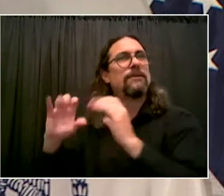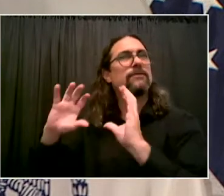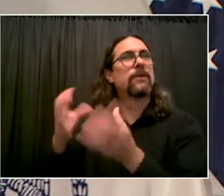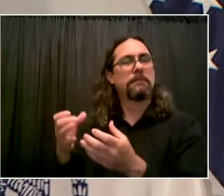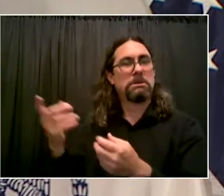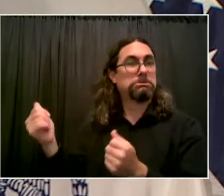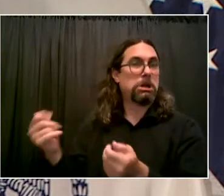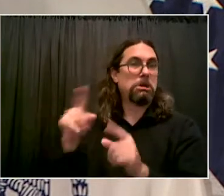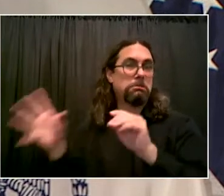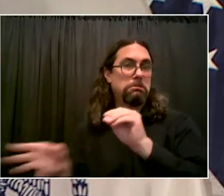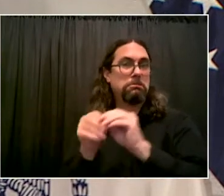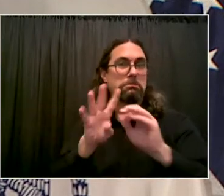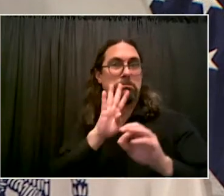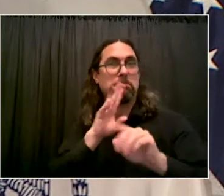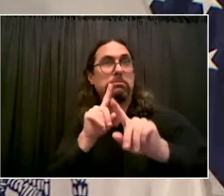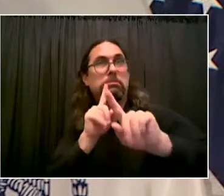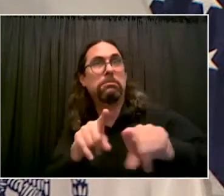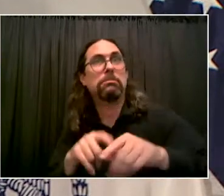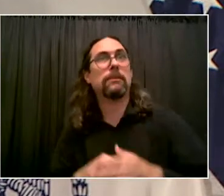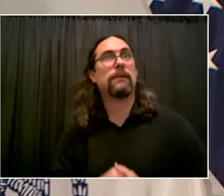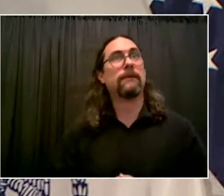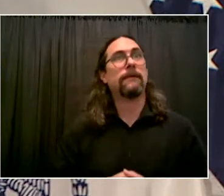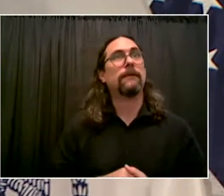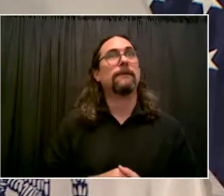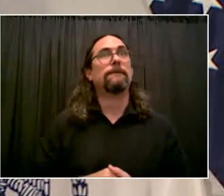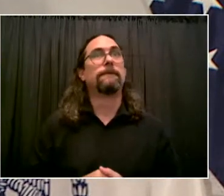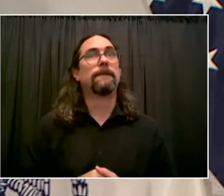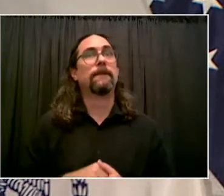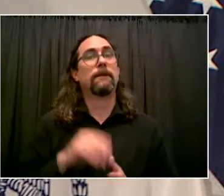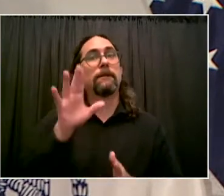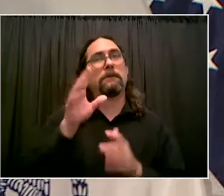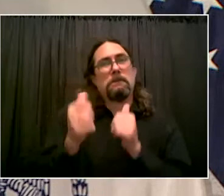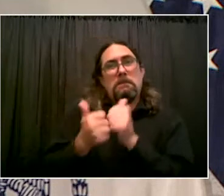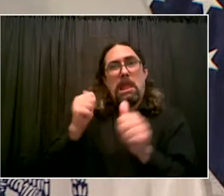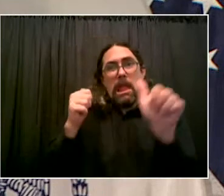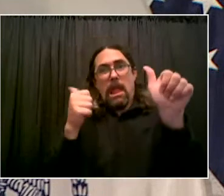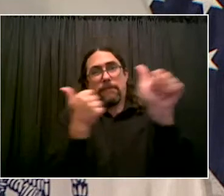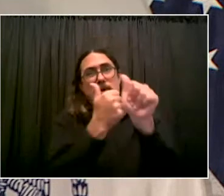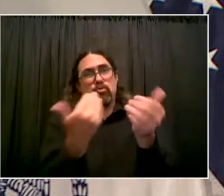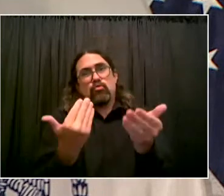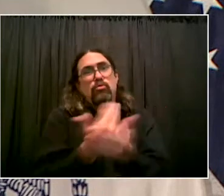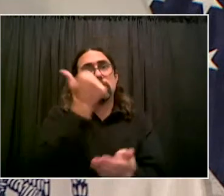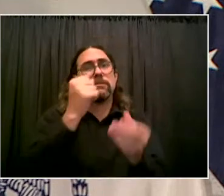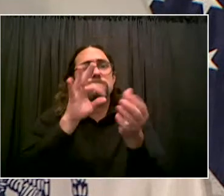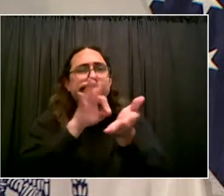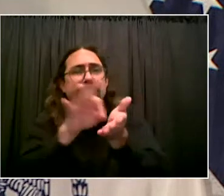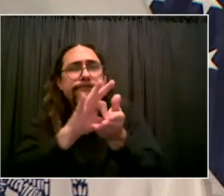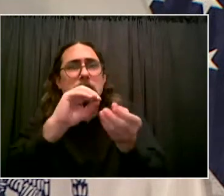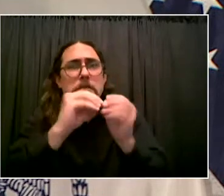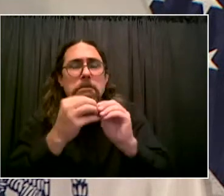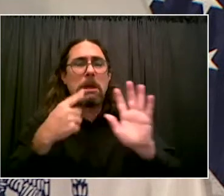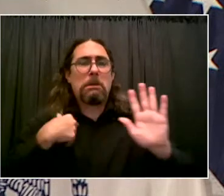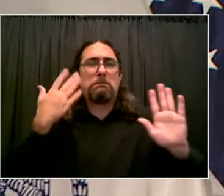GIVE THEM BOTH A CHANCE TO SPEAK TO THIS BEUCASE I HA VENOT SEEN THE LATEST NUMBERS. WHAT WE DO NOW,